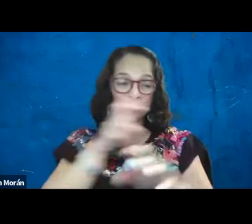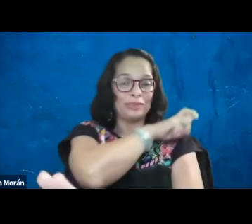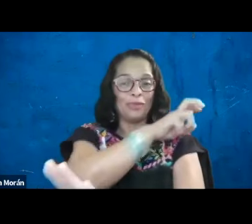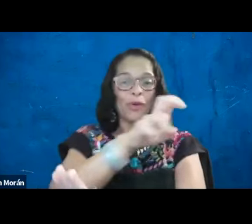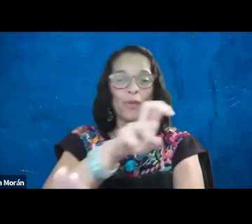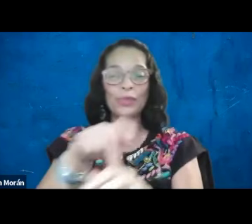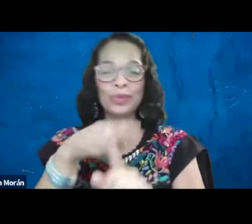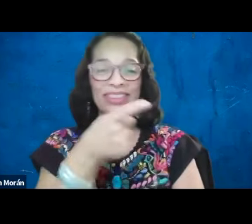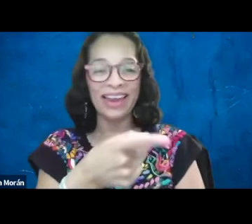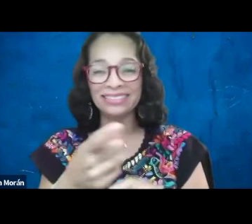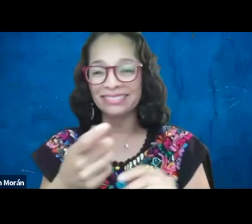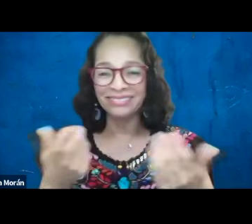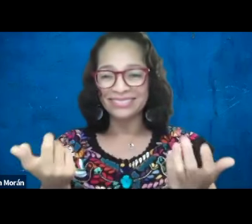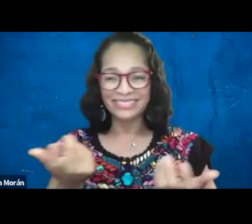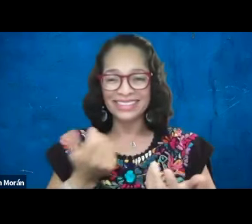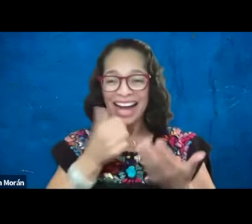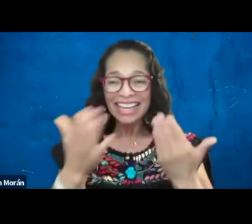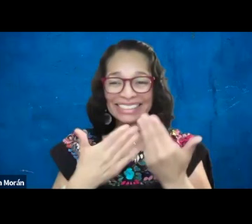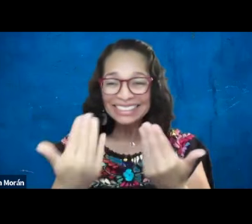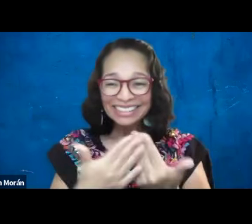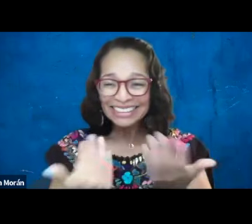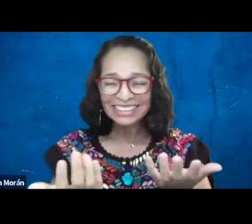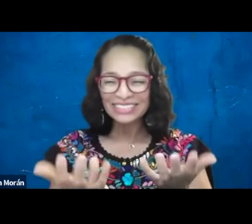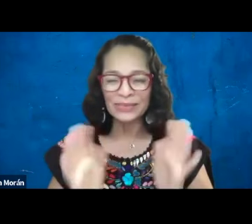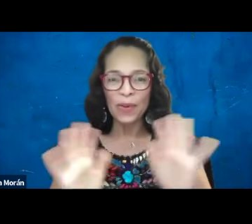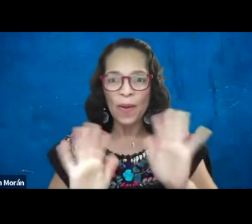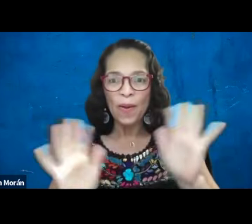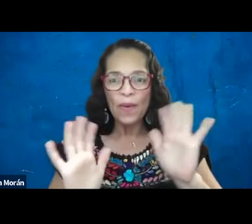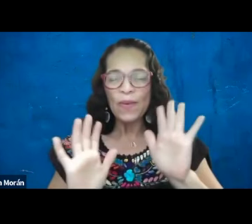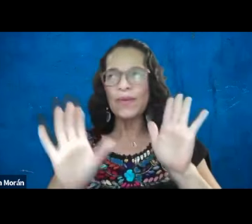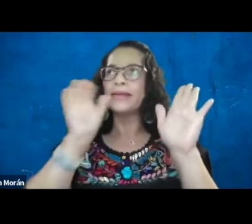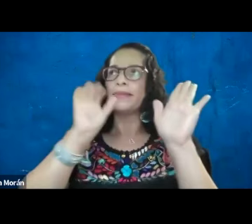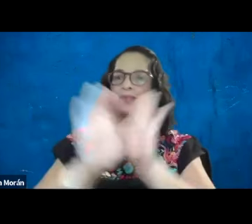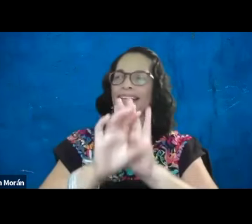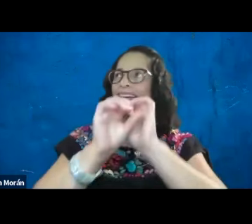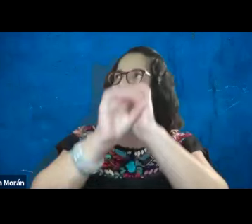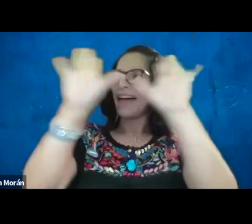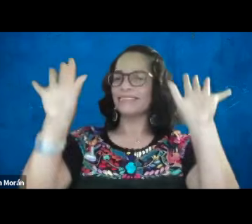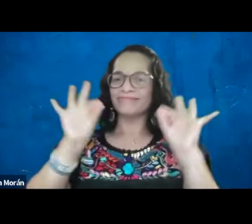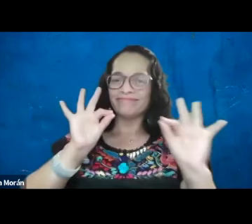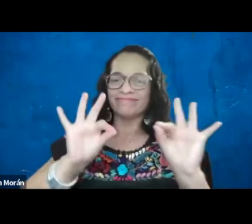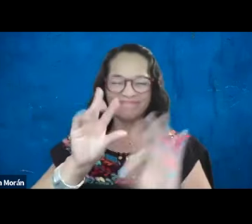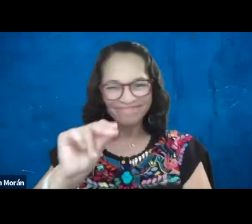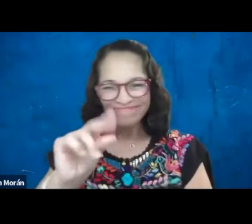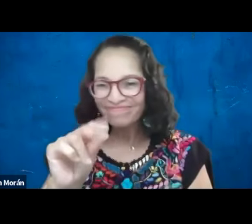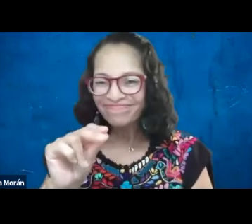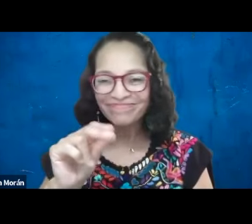oh, that's cute. They're sweet. But there's so much of a journey that happened for me to get to the point to be able to do that.